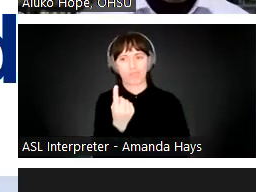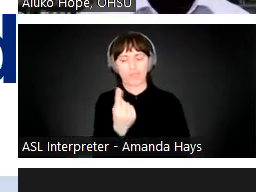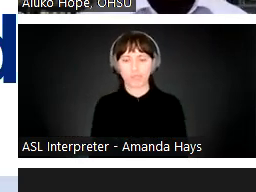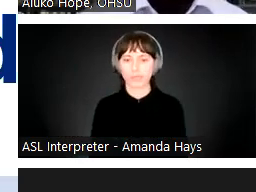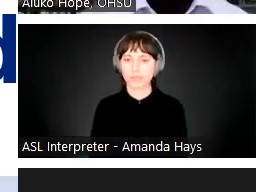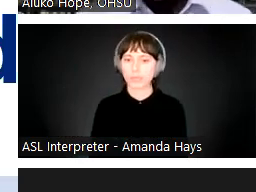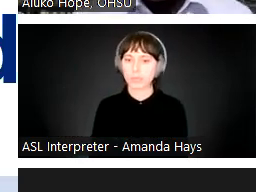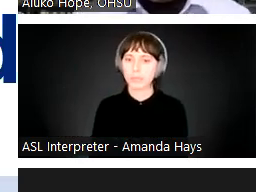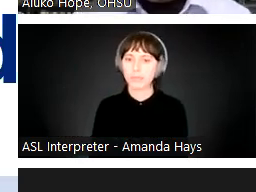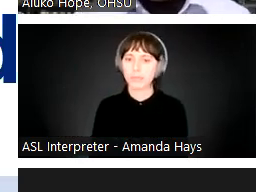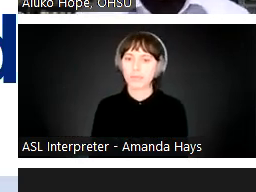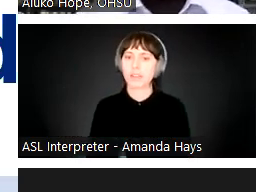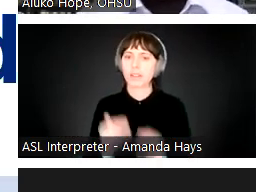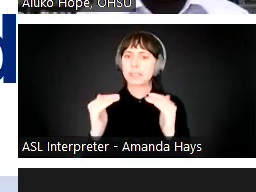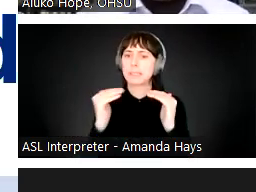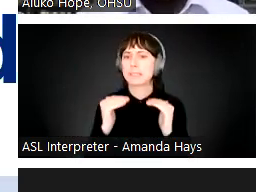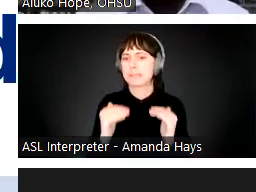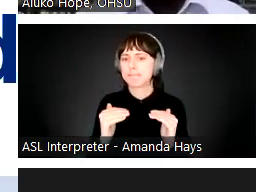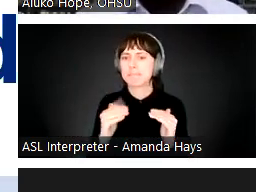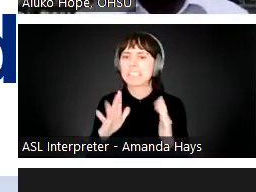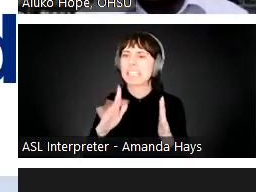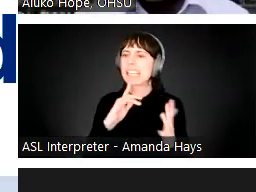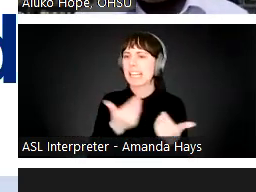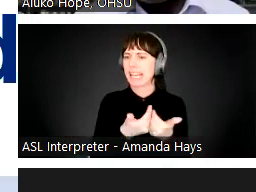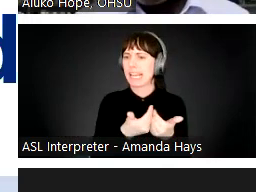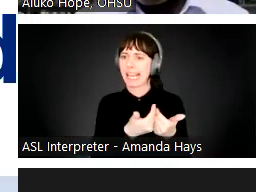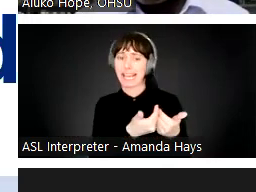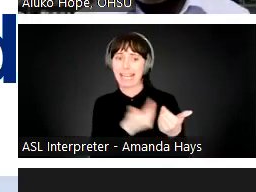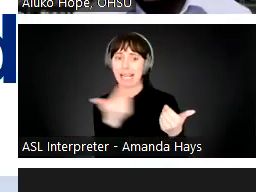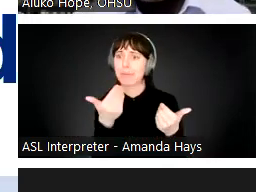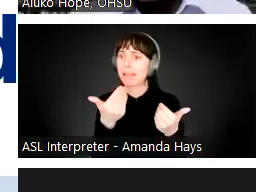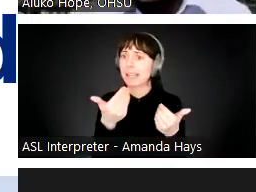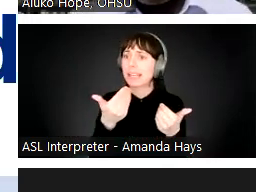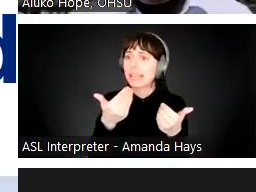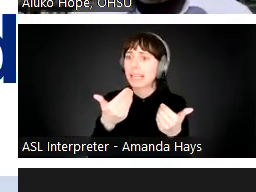meaning that you get an illness and just the organ damage from the acute